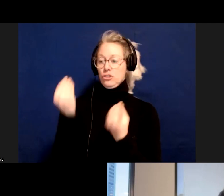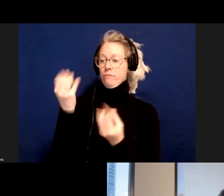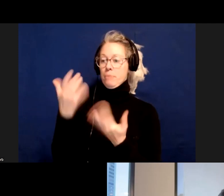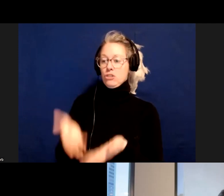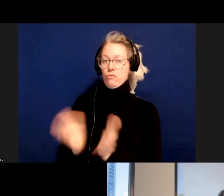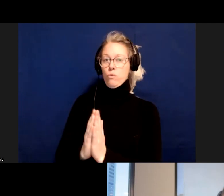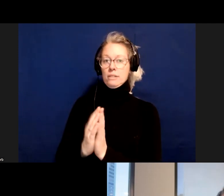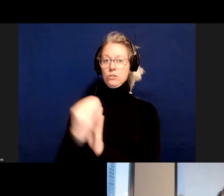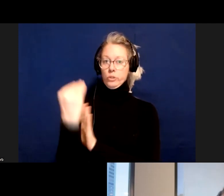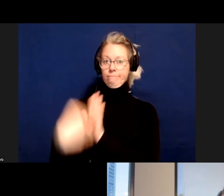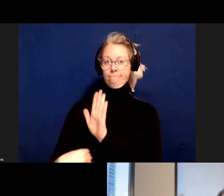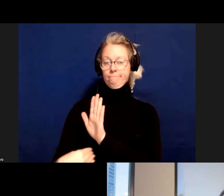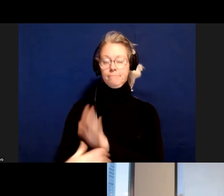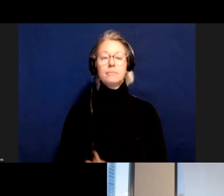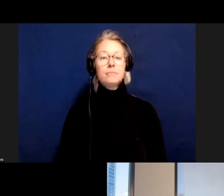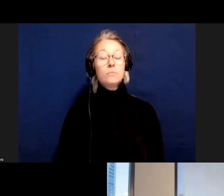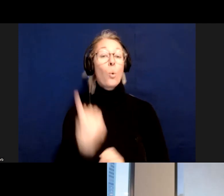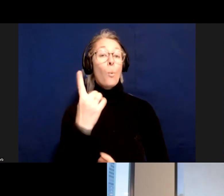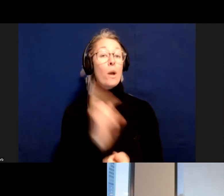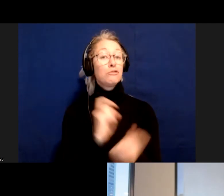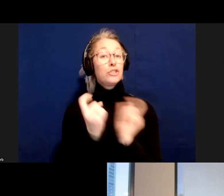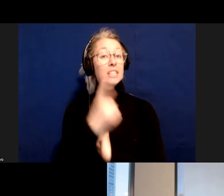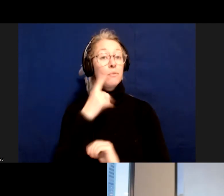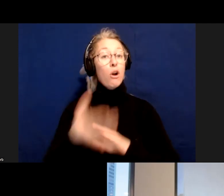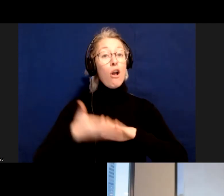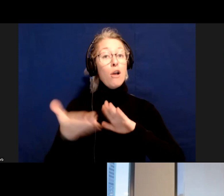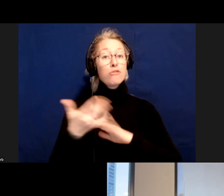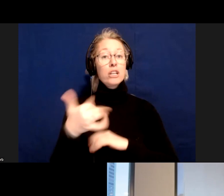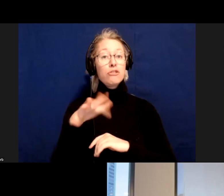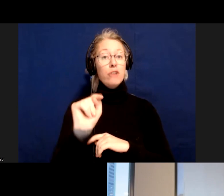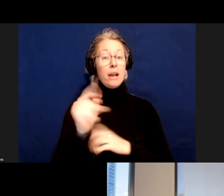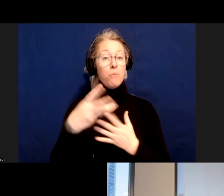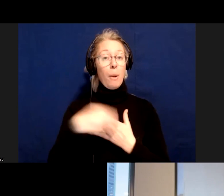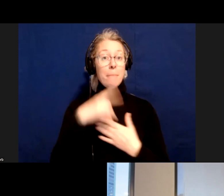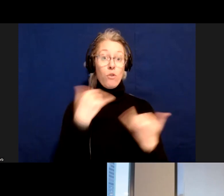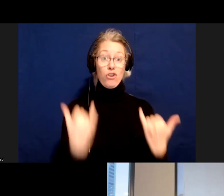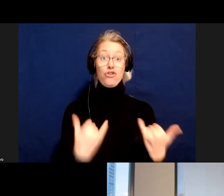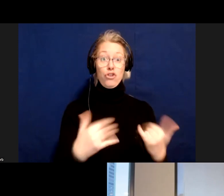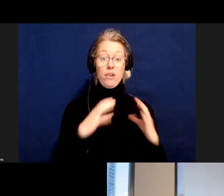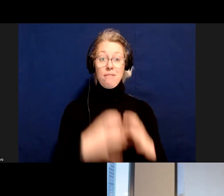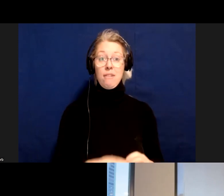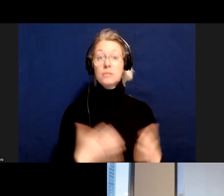have made for our Operating Grant Program for our current clients is that we are allowing